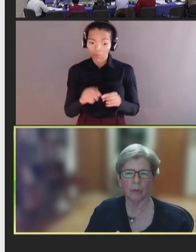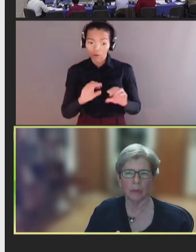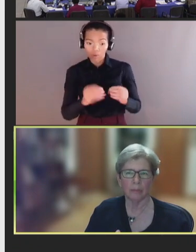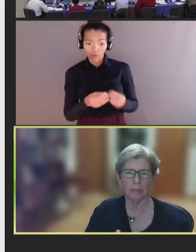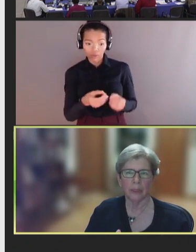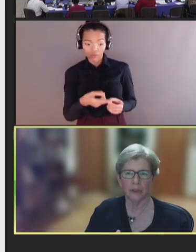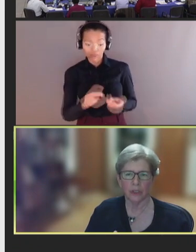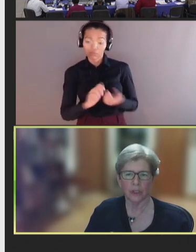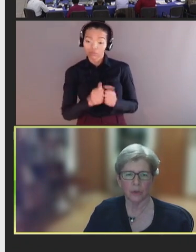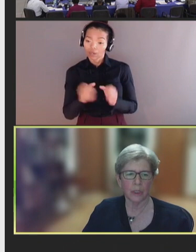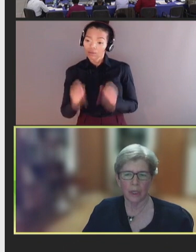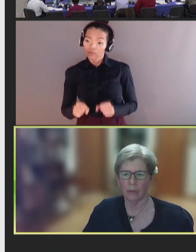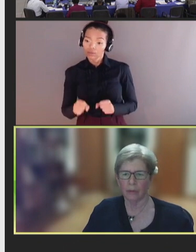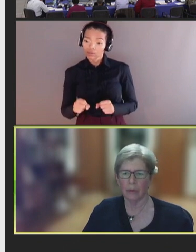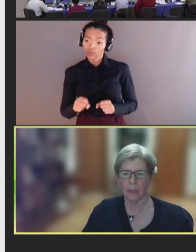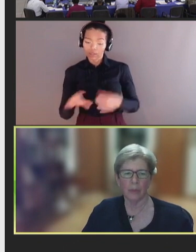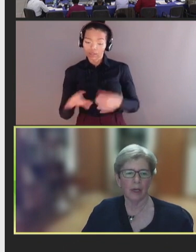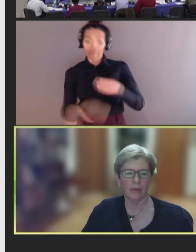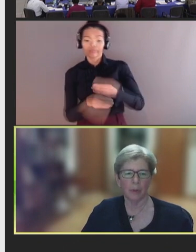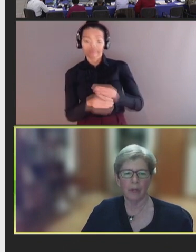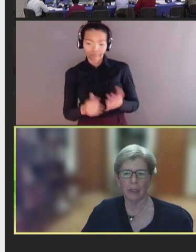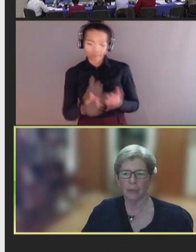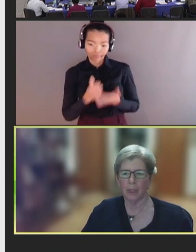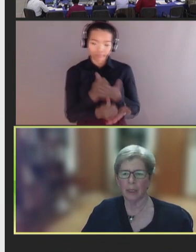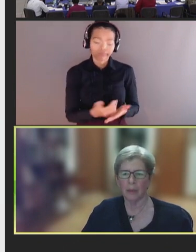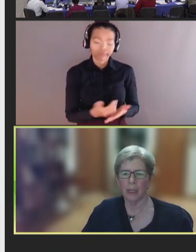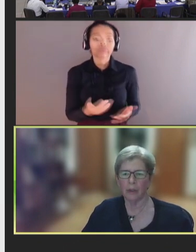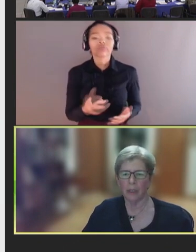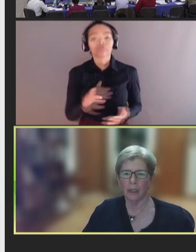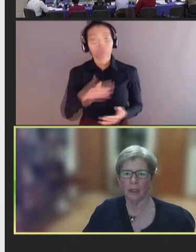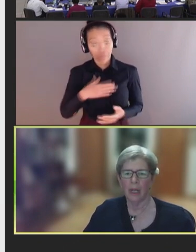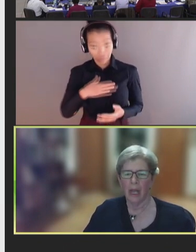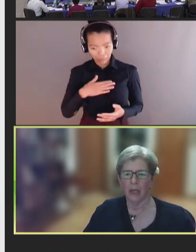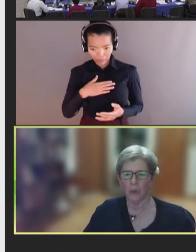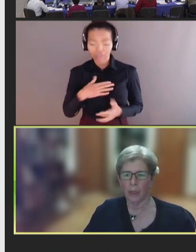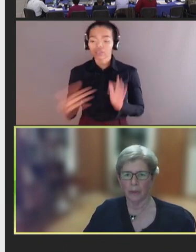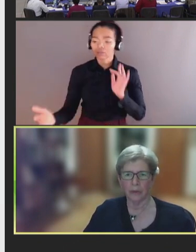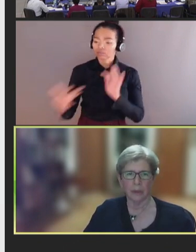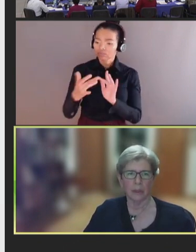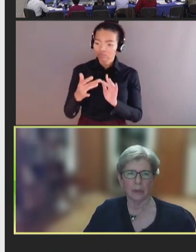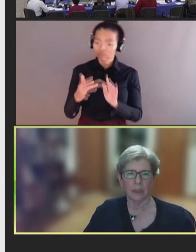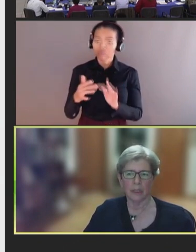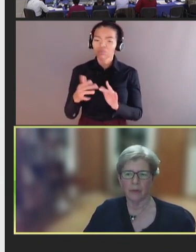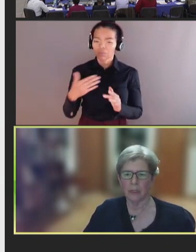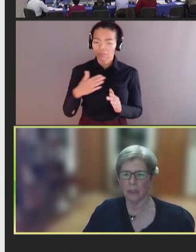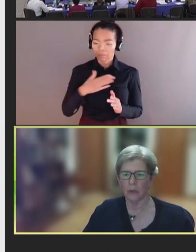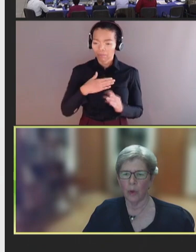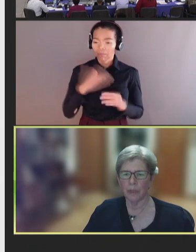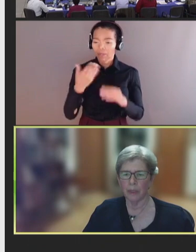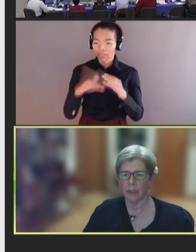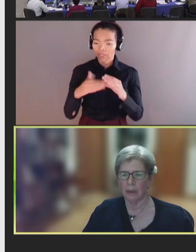to please just reach out to me. I provided my email here, as well as CTVD's website